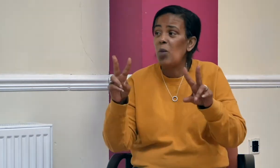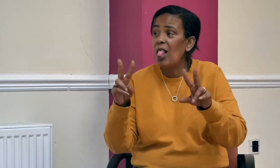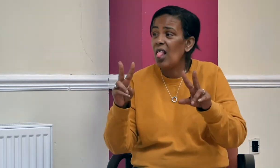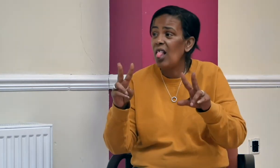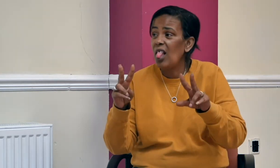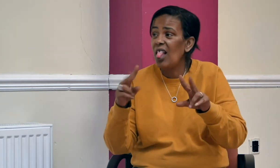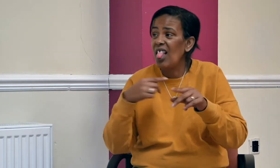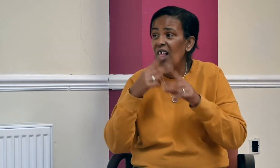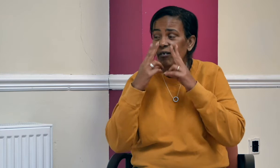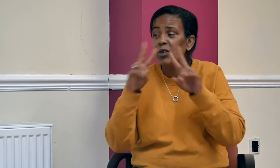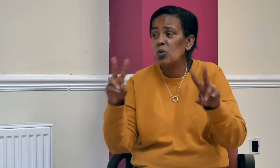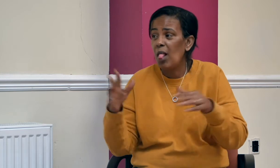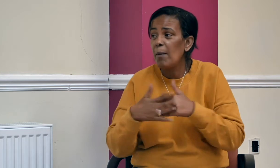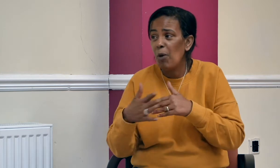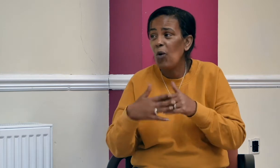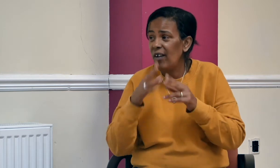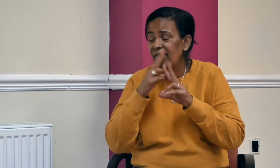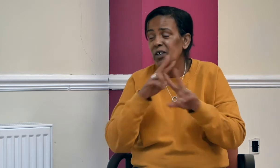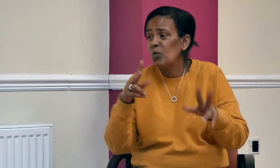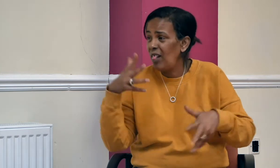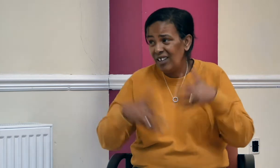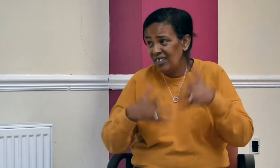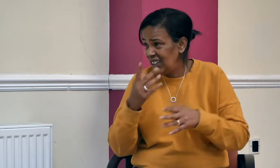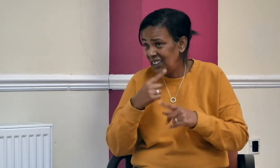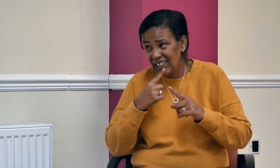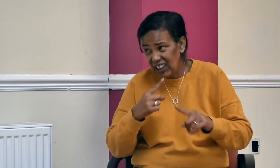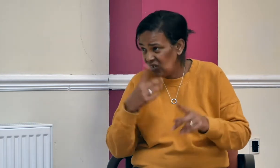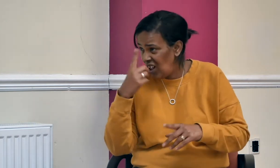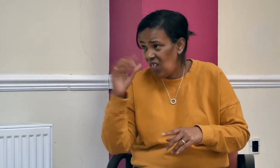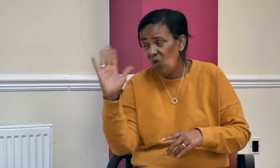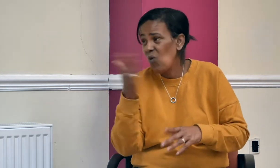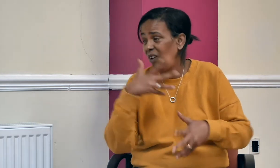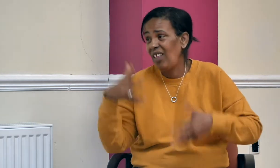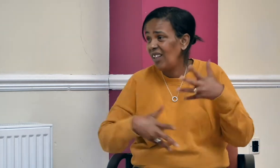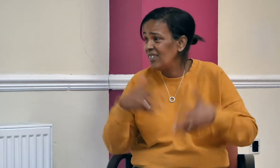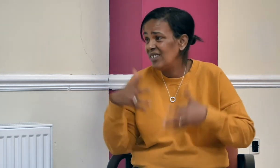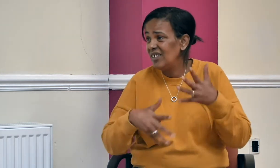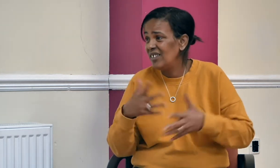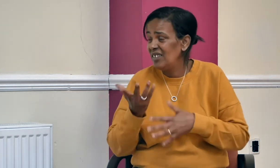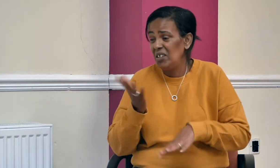Everything was visual. All the teachers could sign.